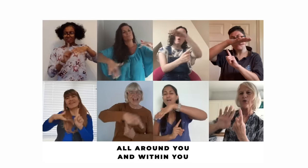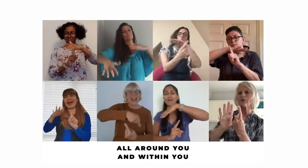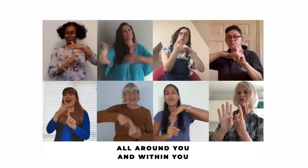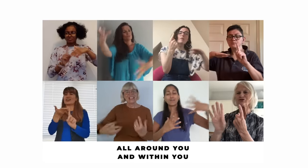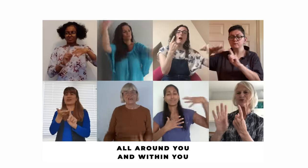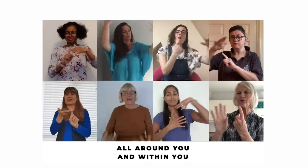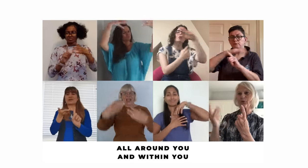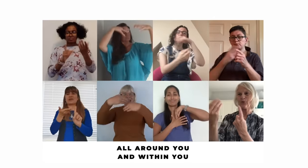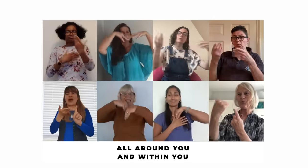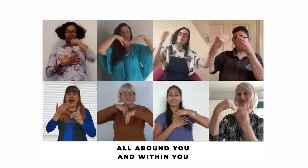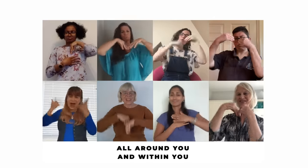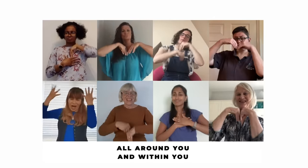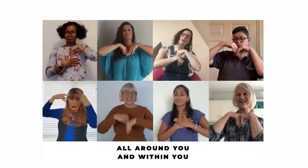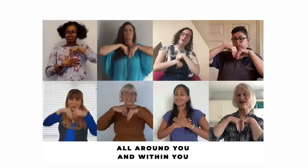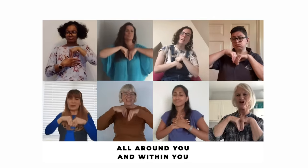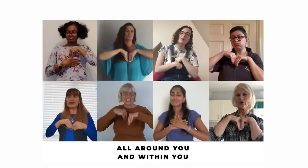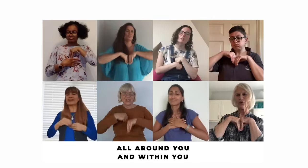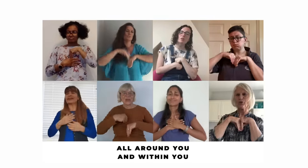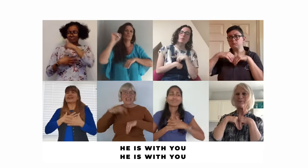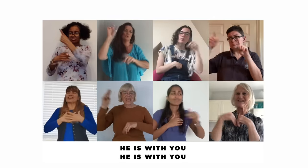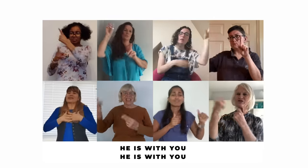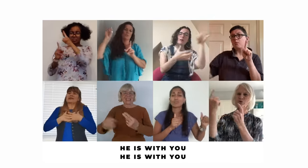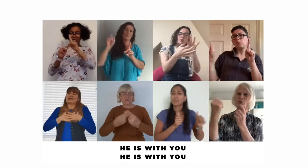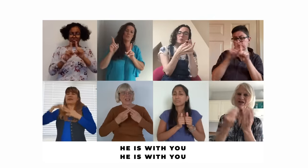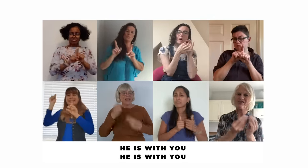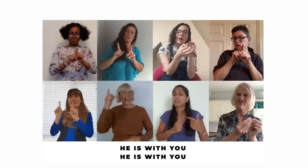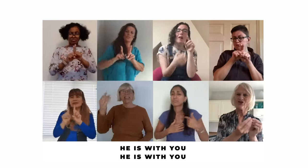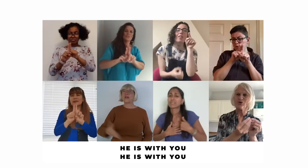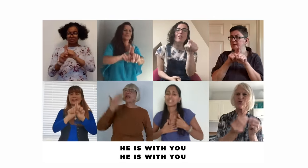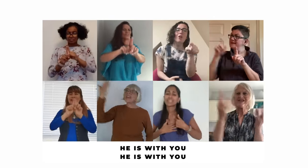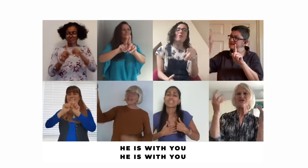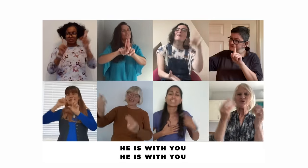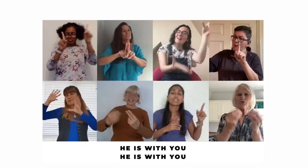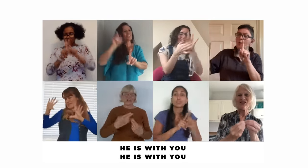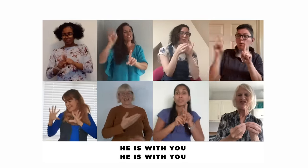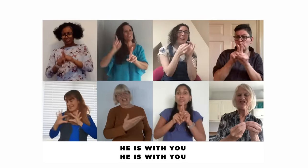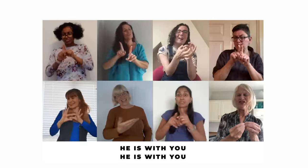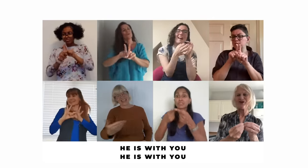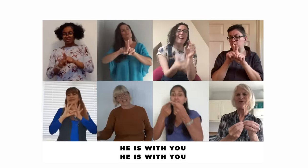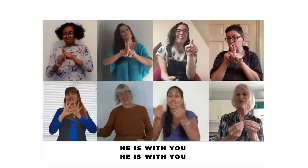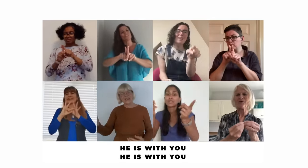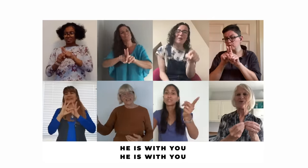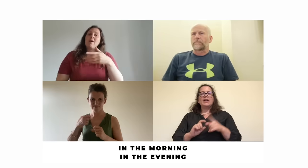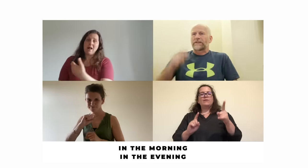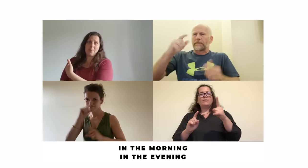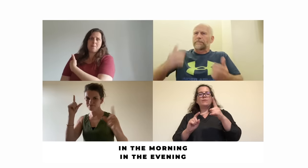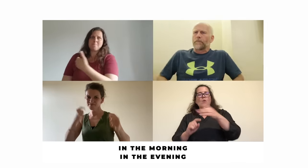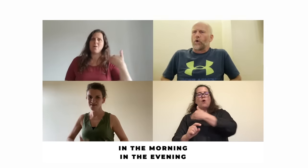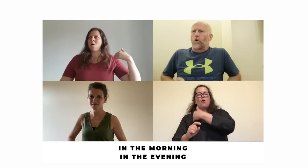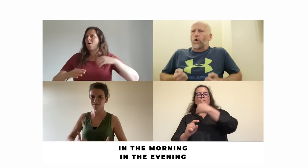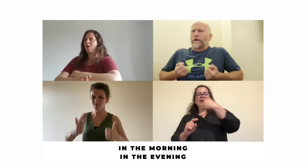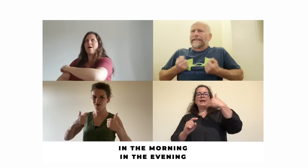All around you and within you He is with you, he is with you